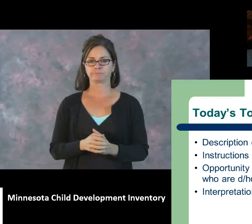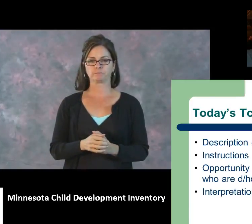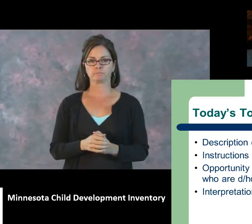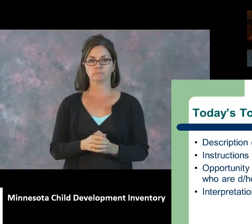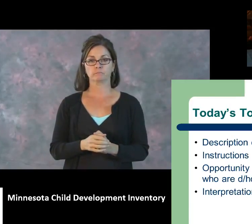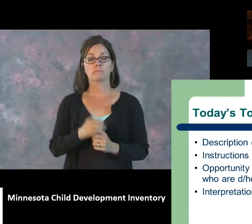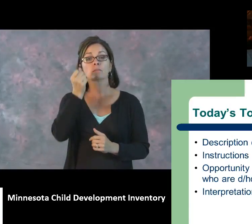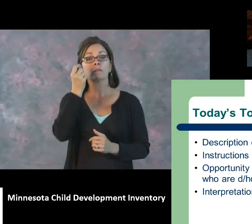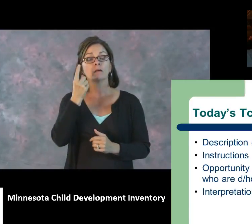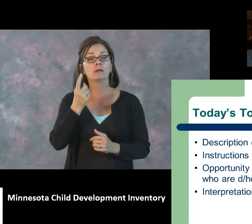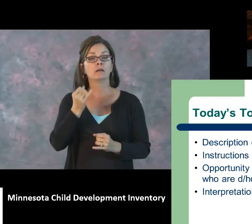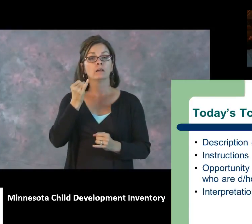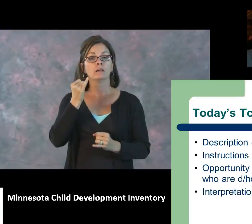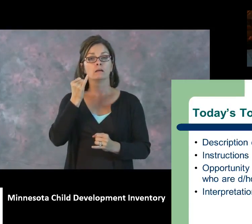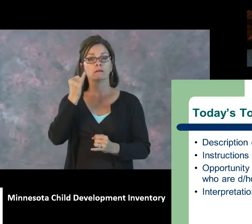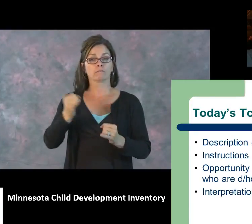Finally, we'll be discussing how to interpret